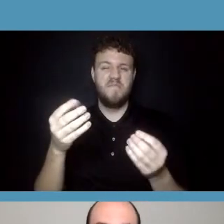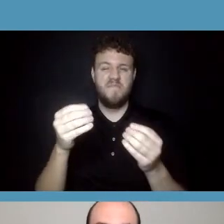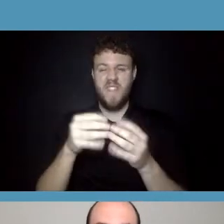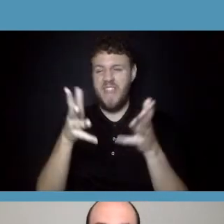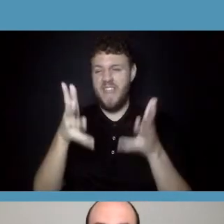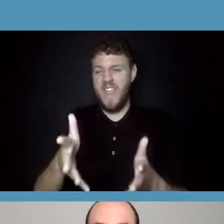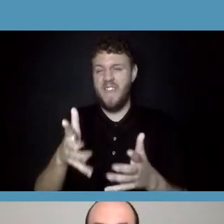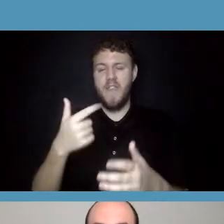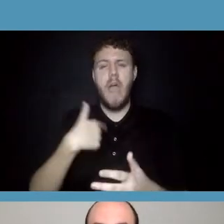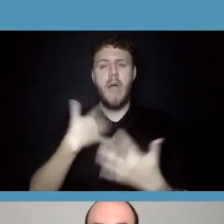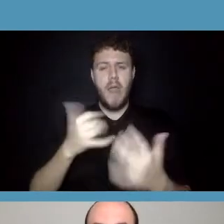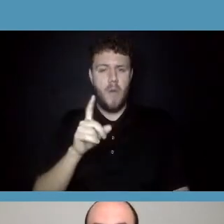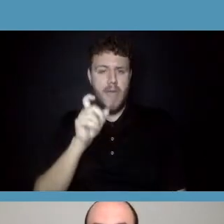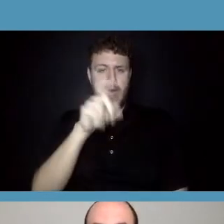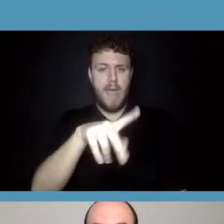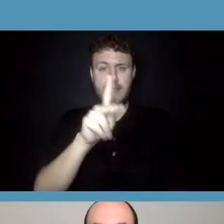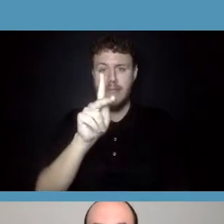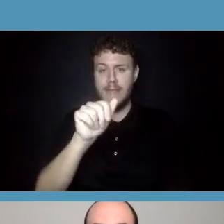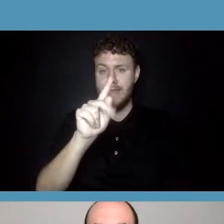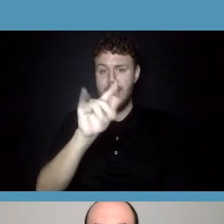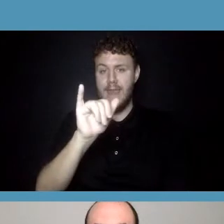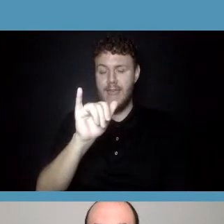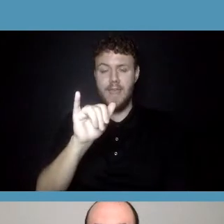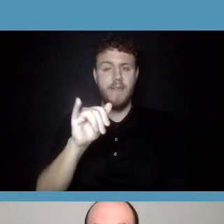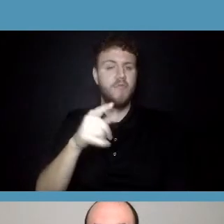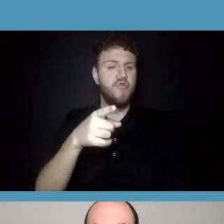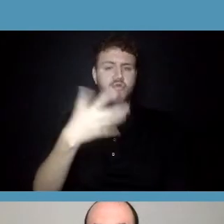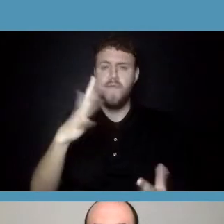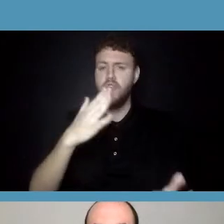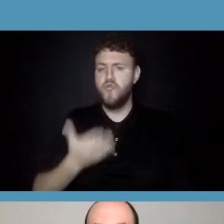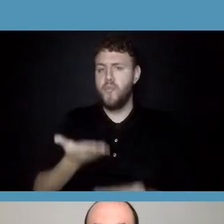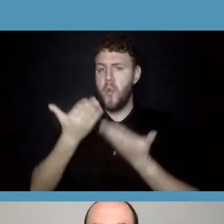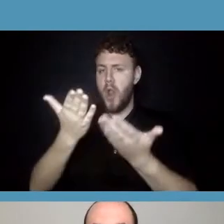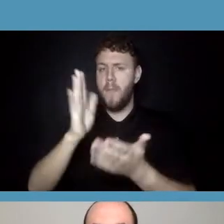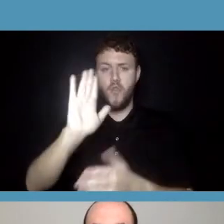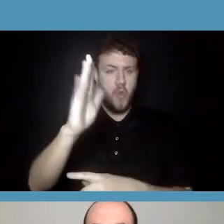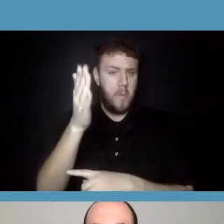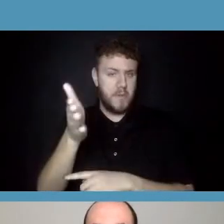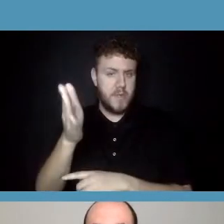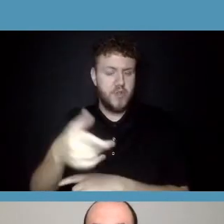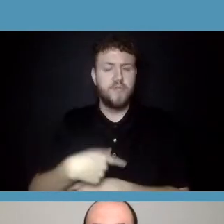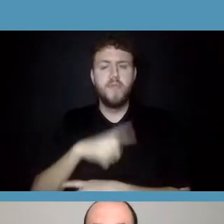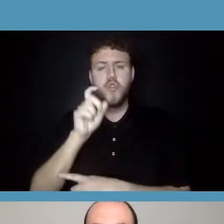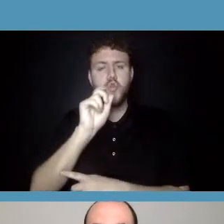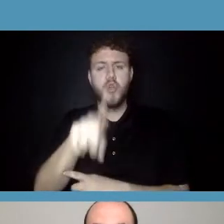one to Katy because it is something you brought up in your talk, what exactly is a certified